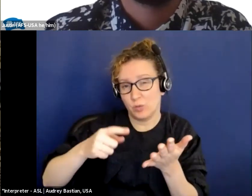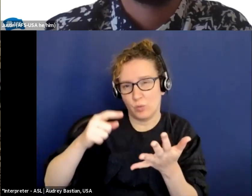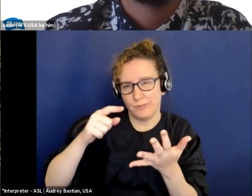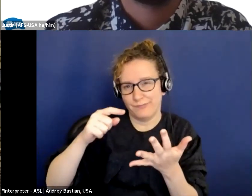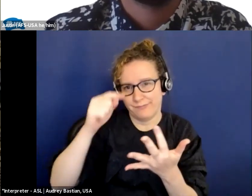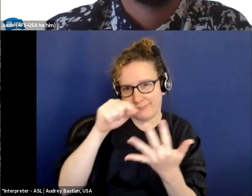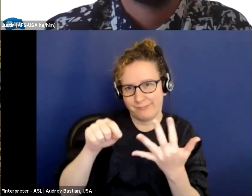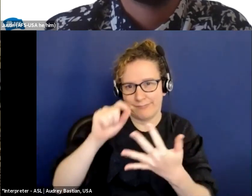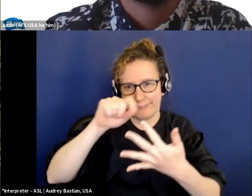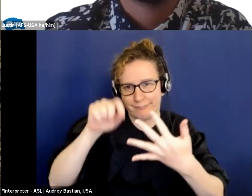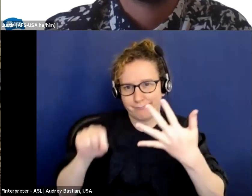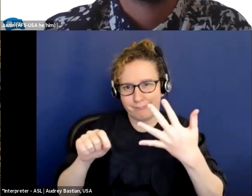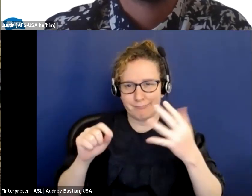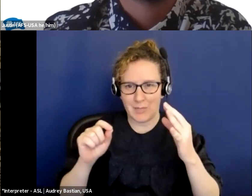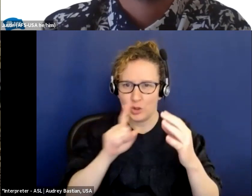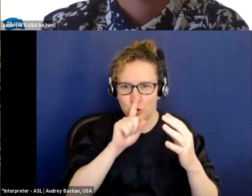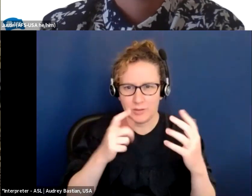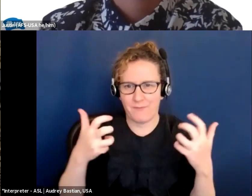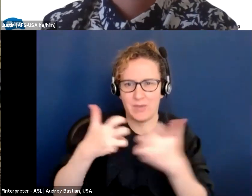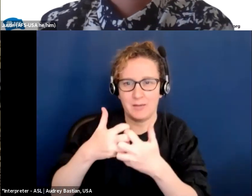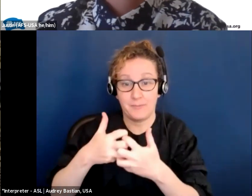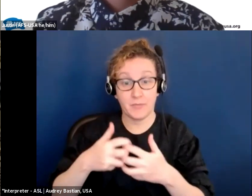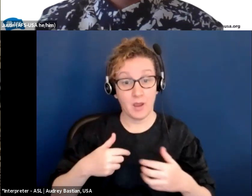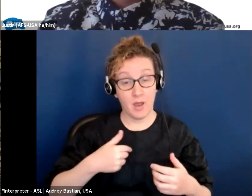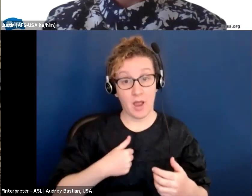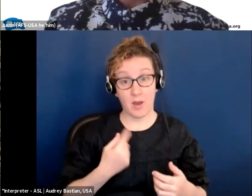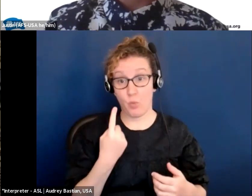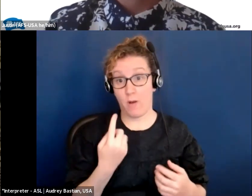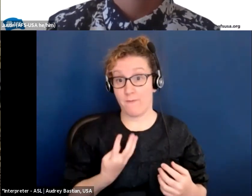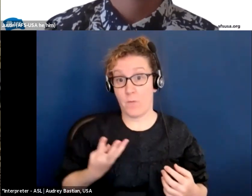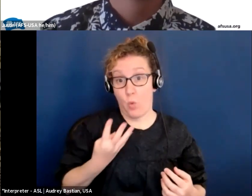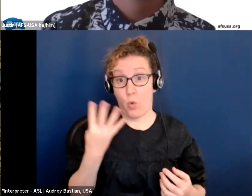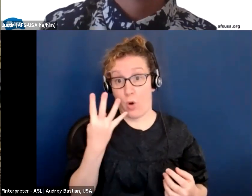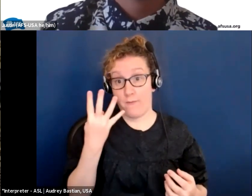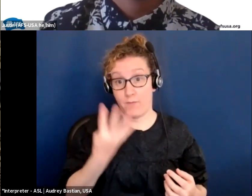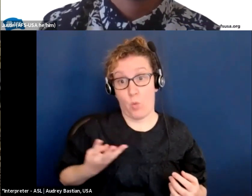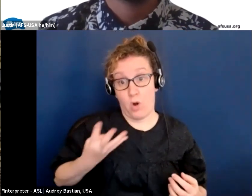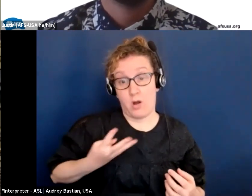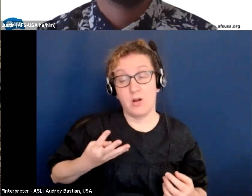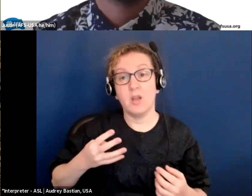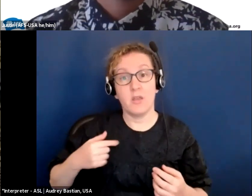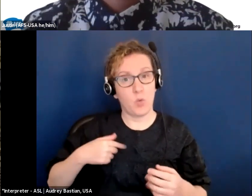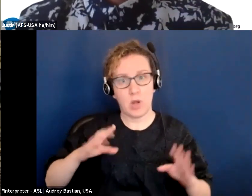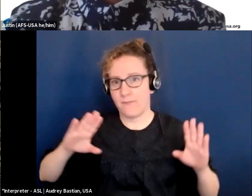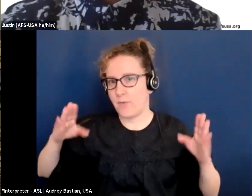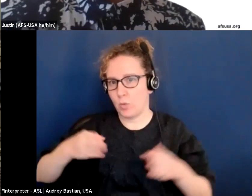members of the accessibility team who is solely dedicated to advising students with disabilities.